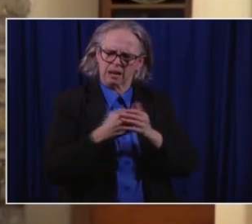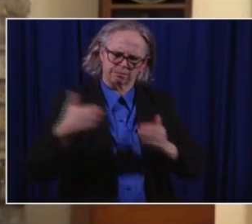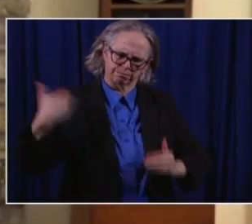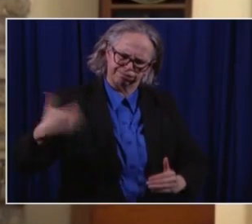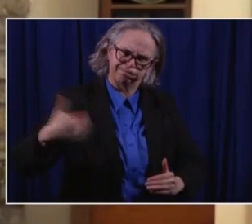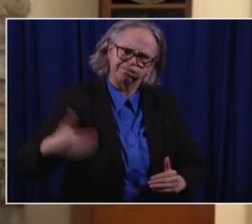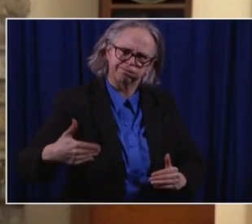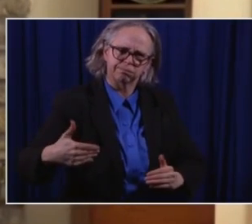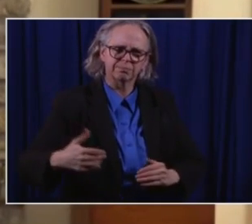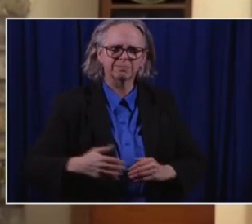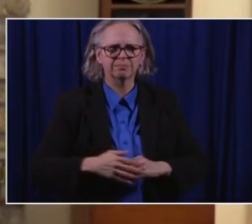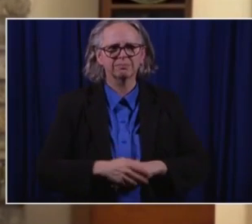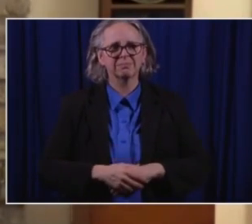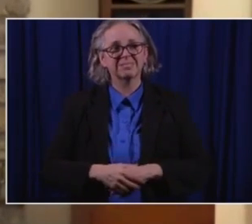mask-wearing went around others